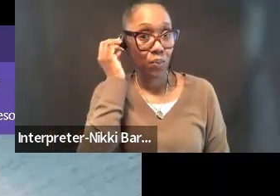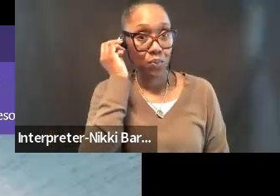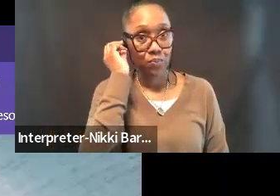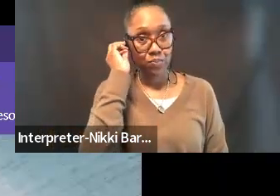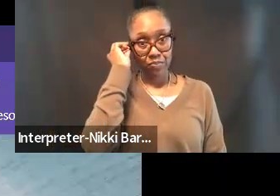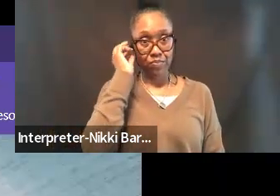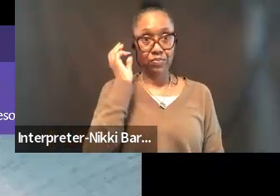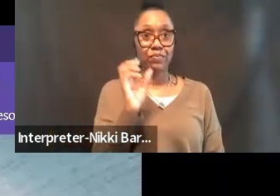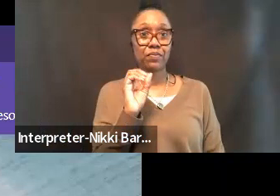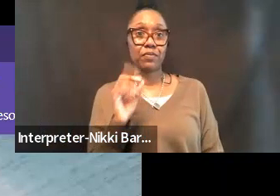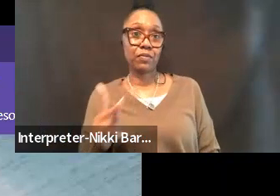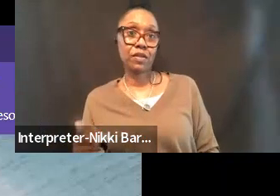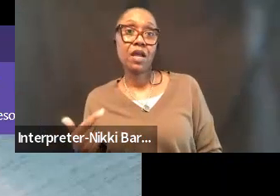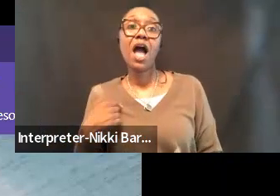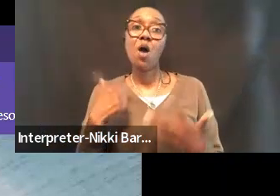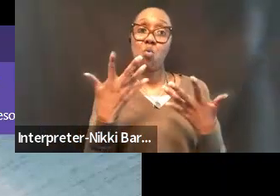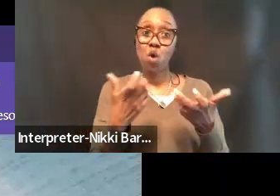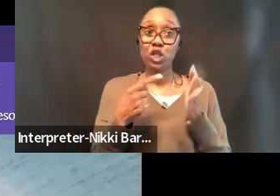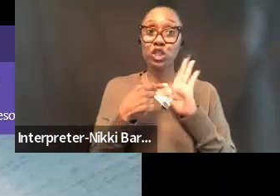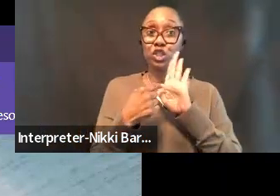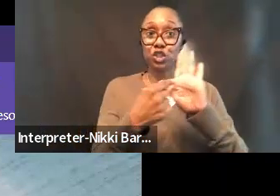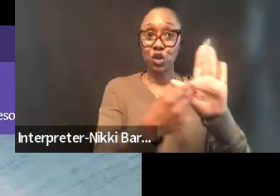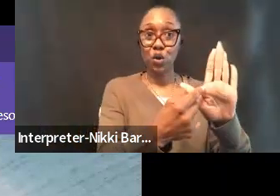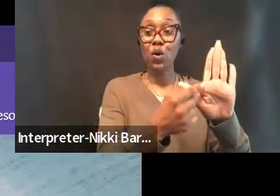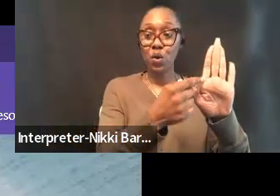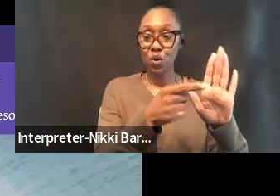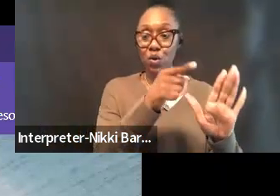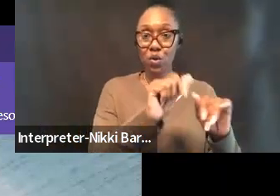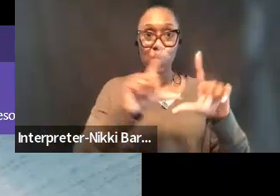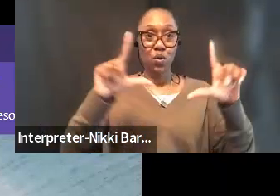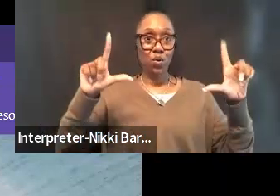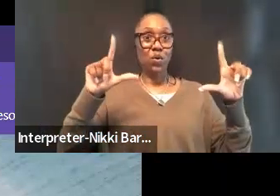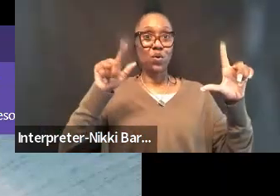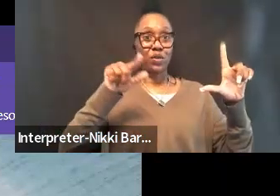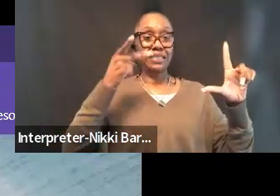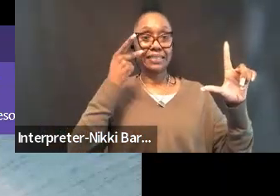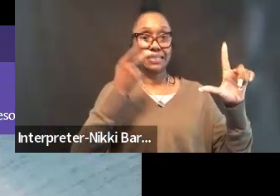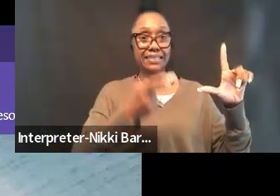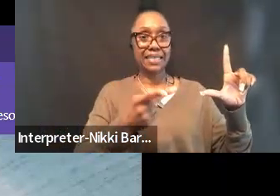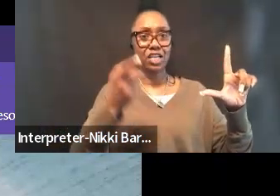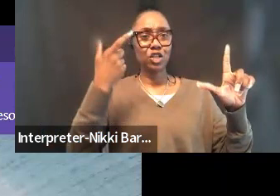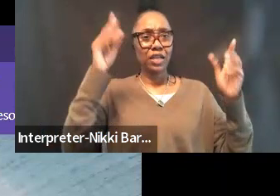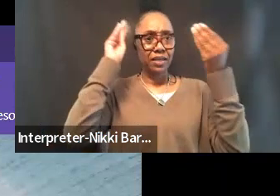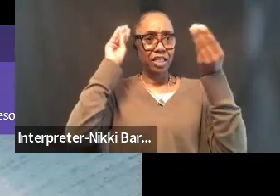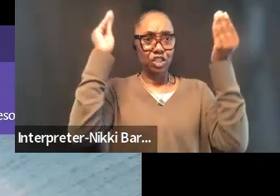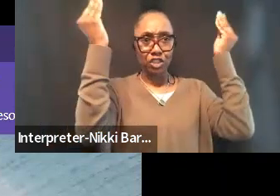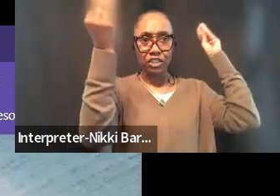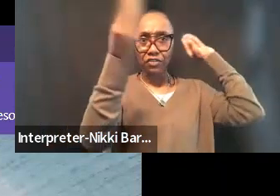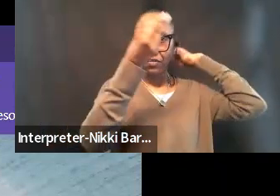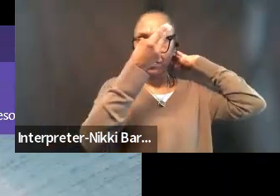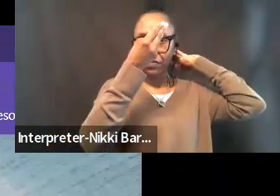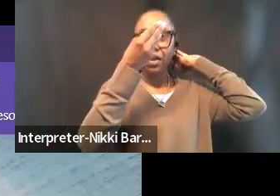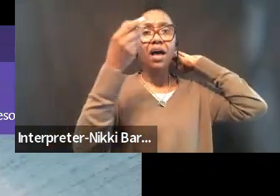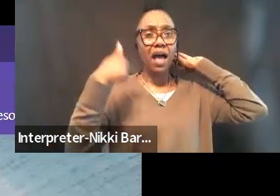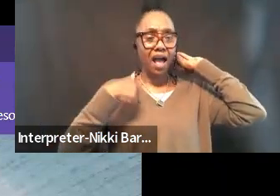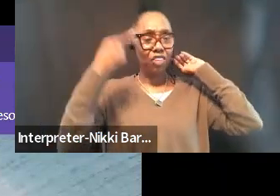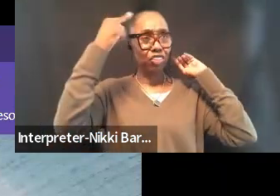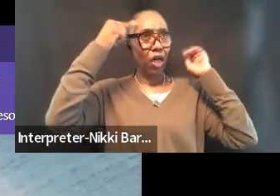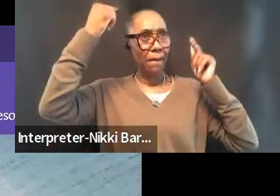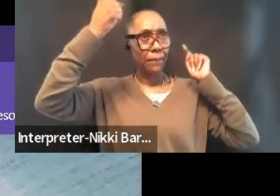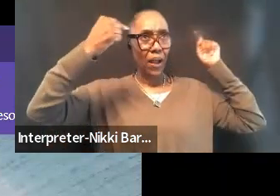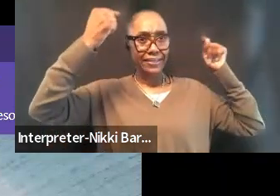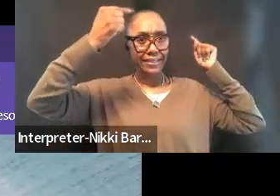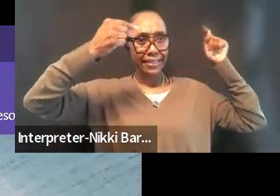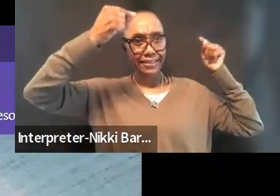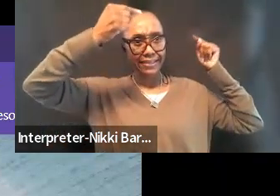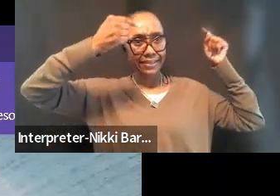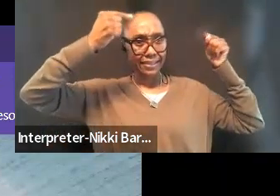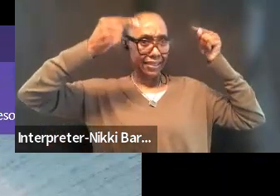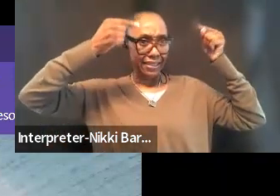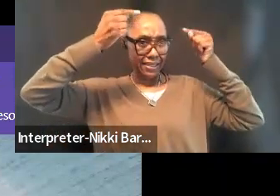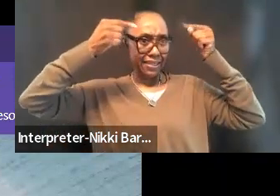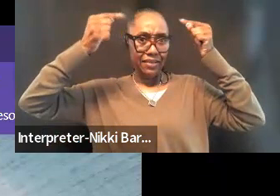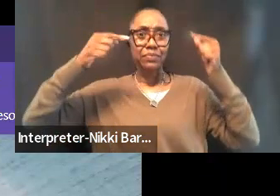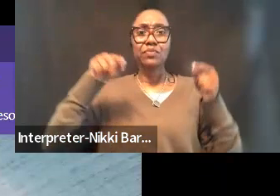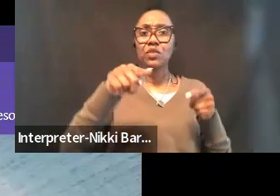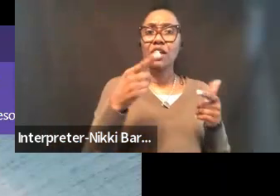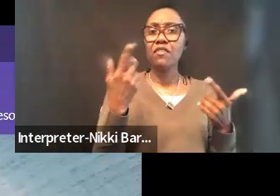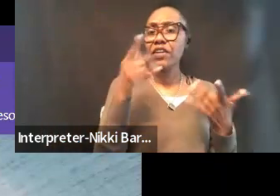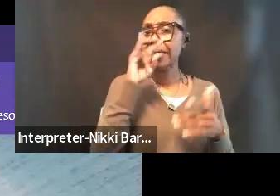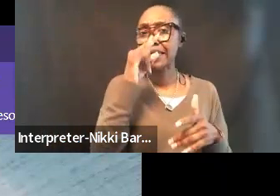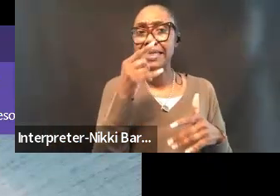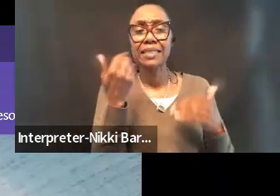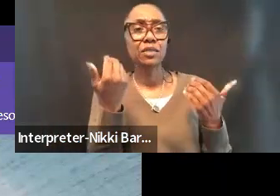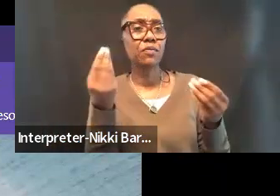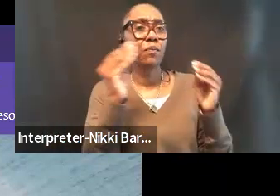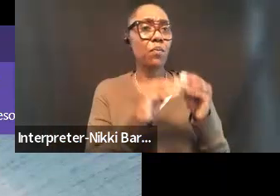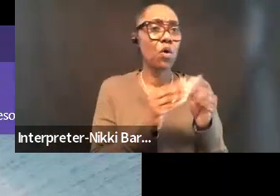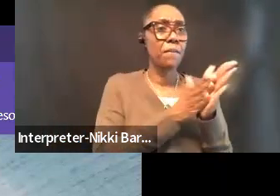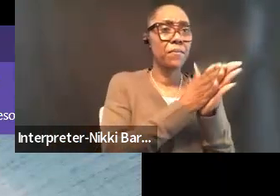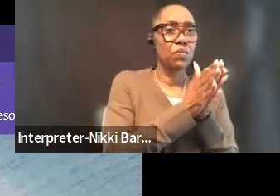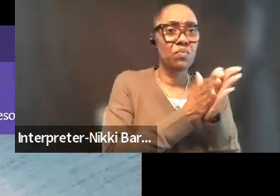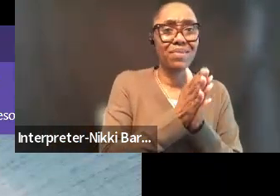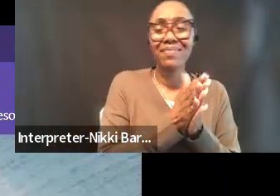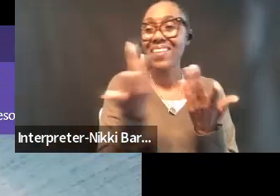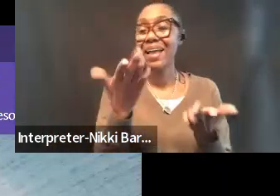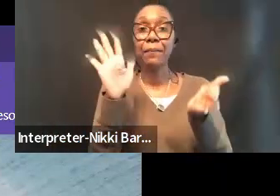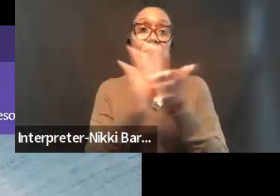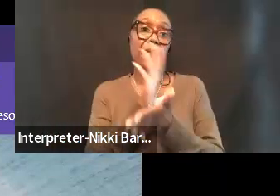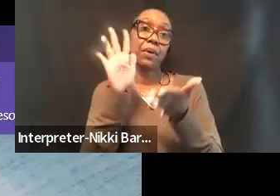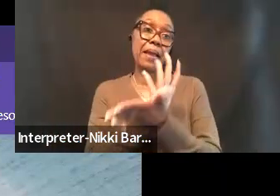Okay, so I just wanted to show that because I feel like we need to kinda shift. Our thought process as educators to designing more interesting things for kids to be engaged into as opposed to worksheets.